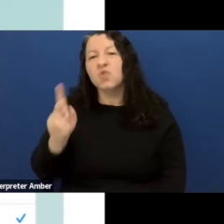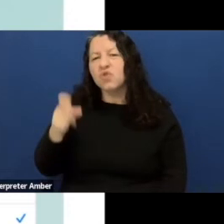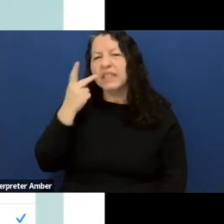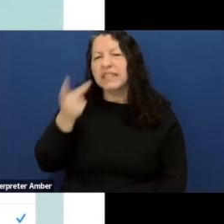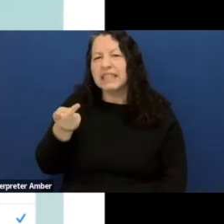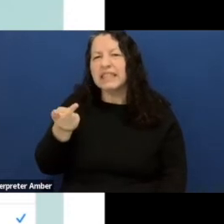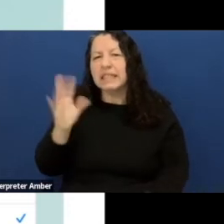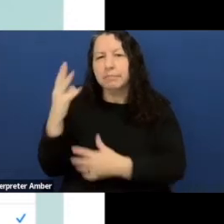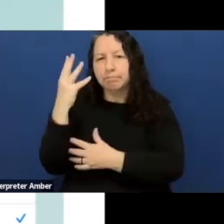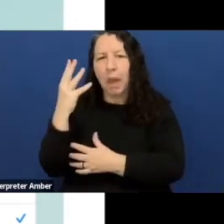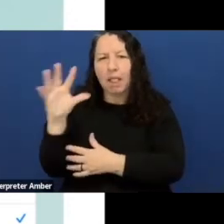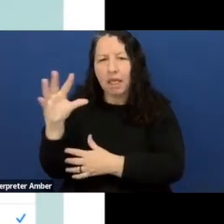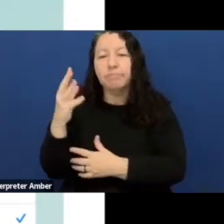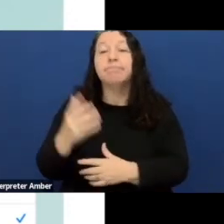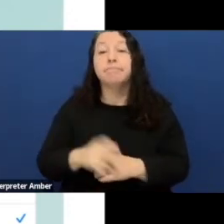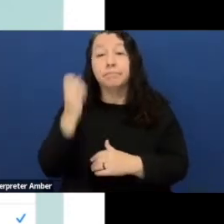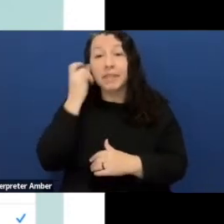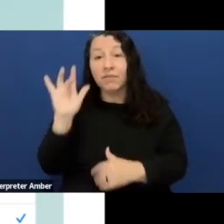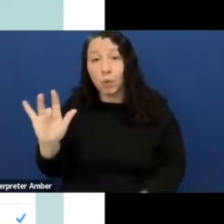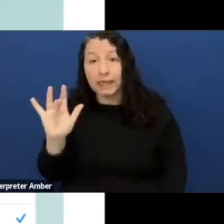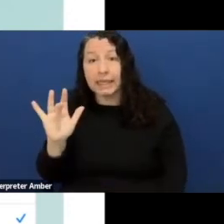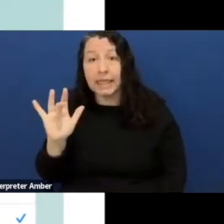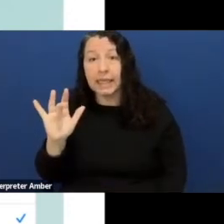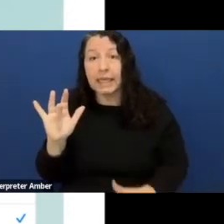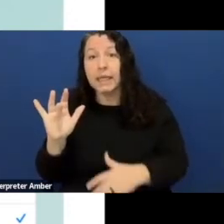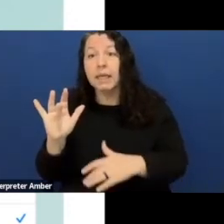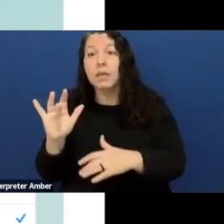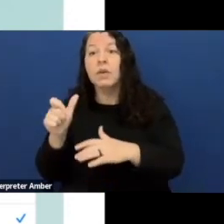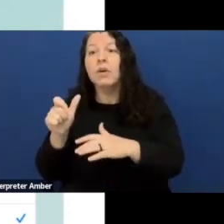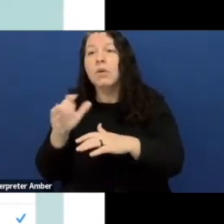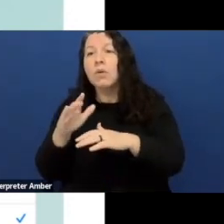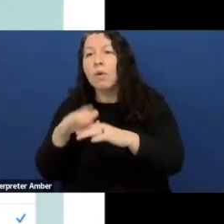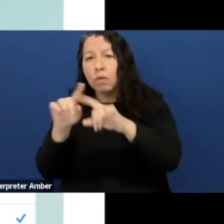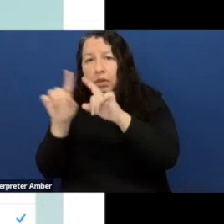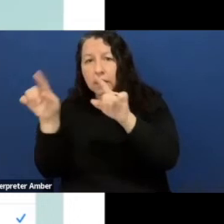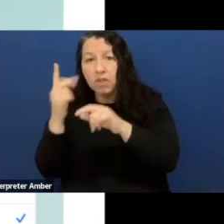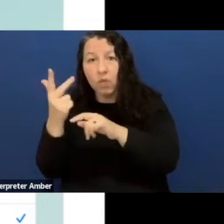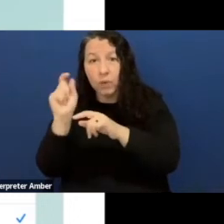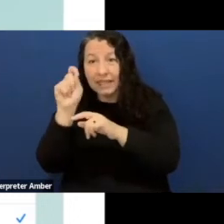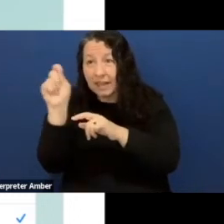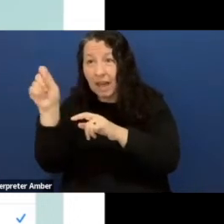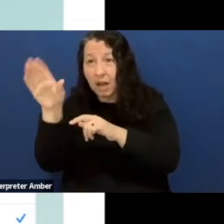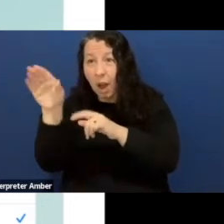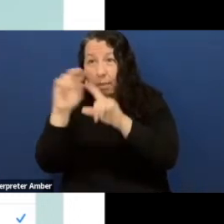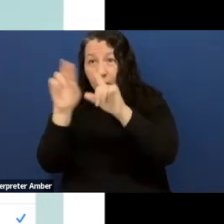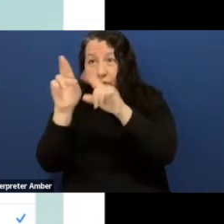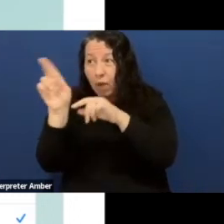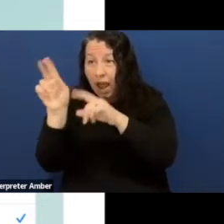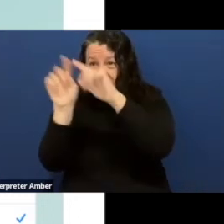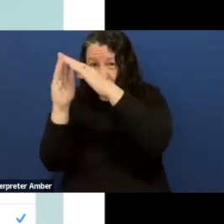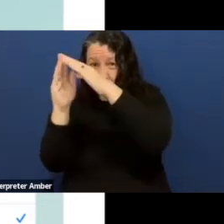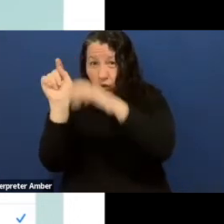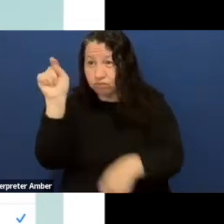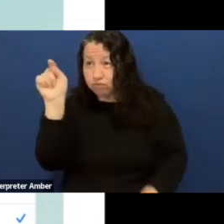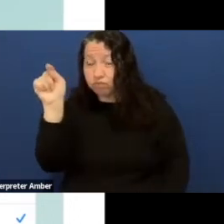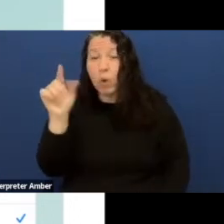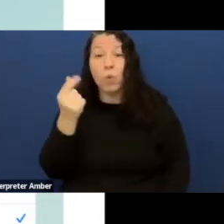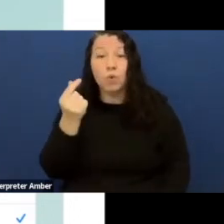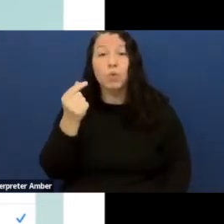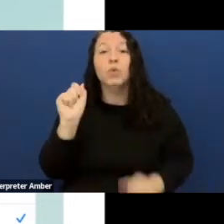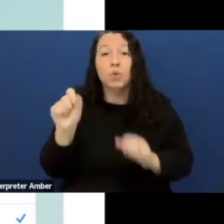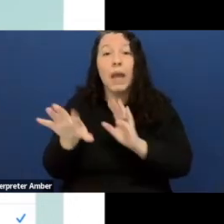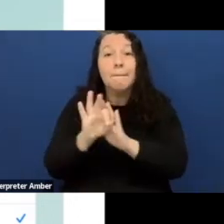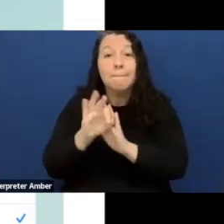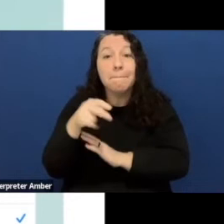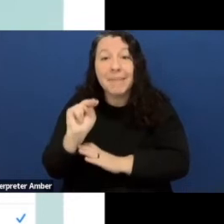spotlighted. And if you click under square, there's three little dots on the upper right